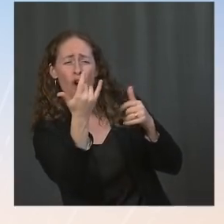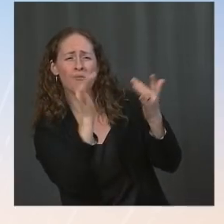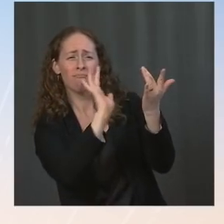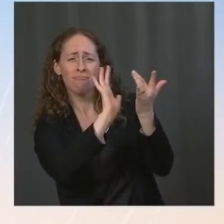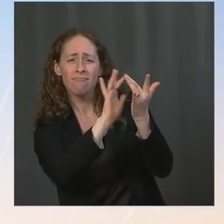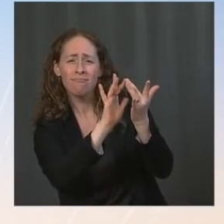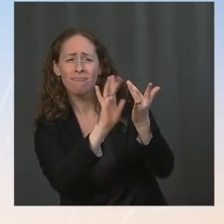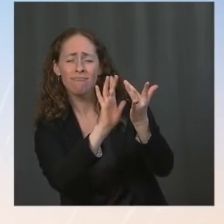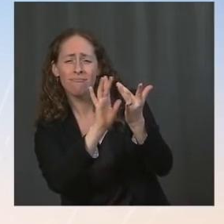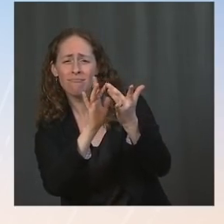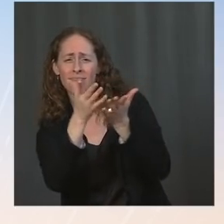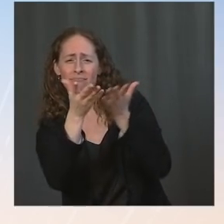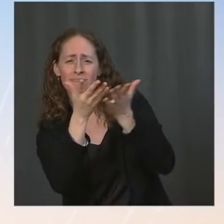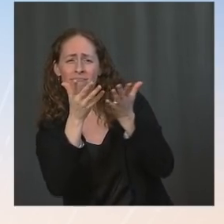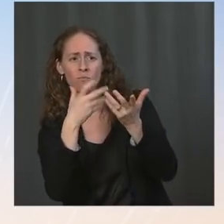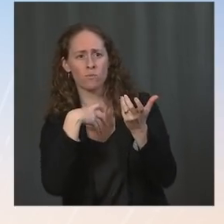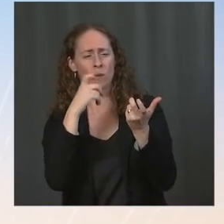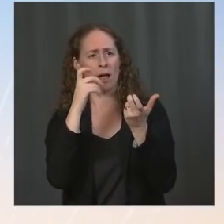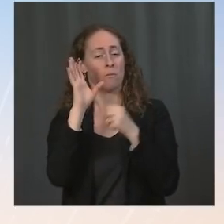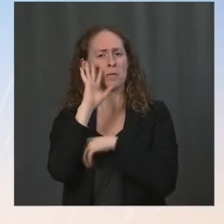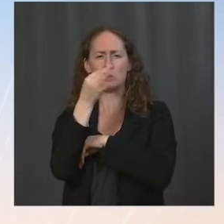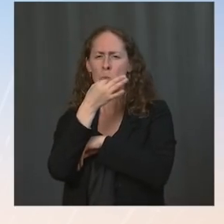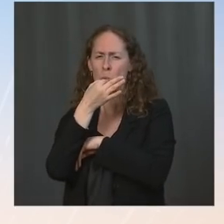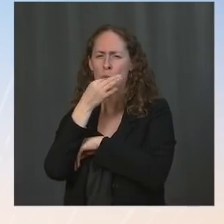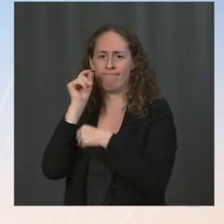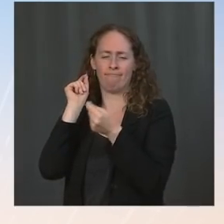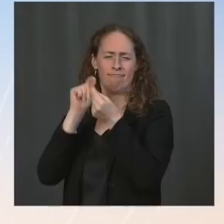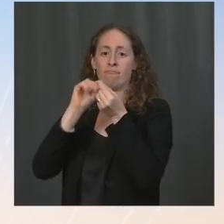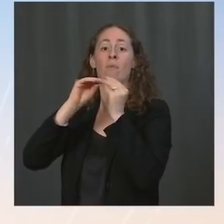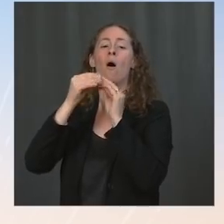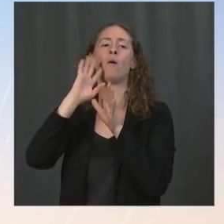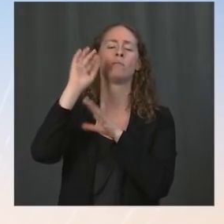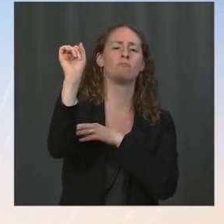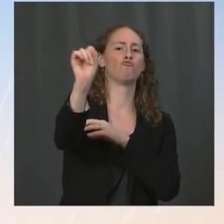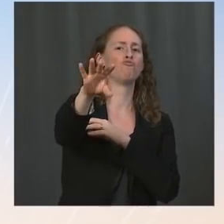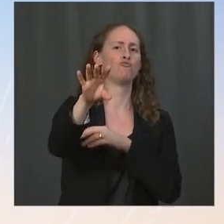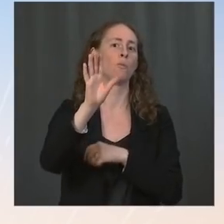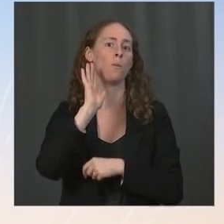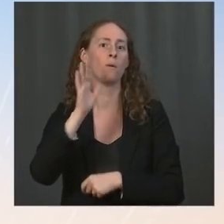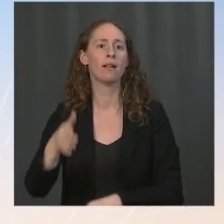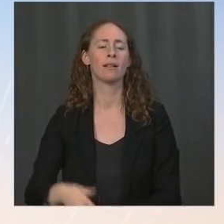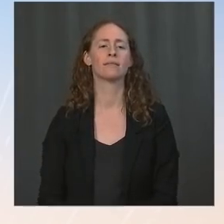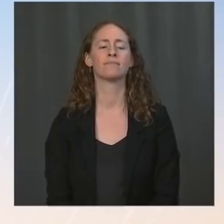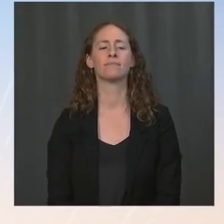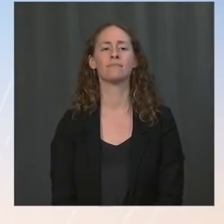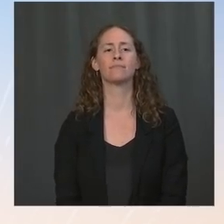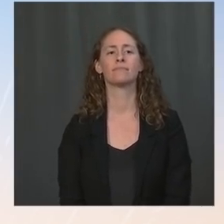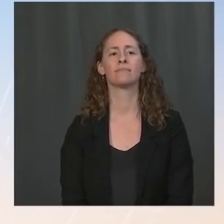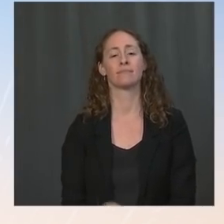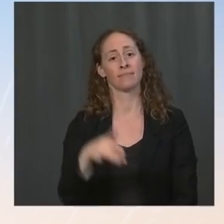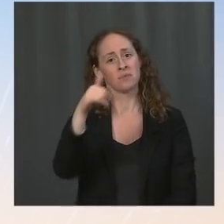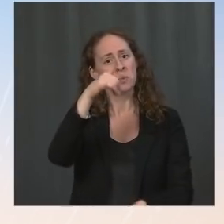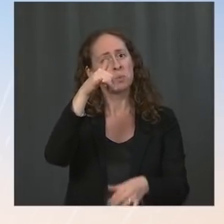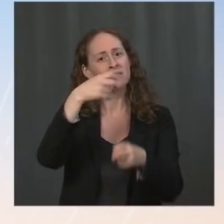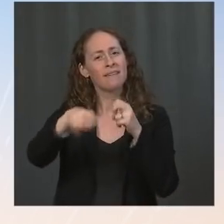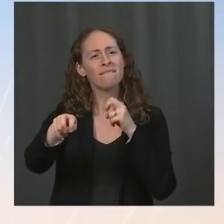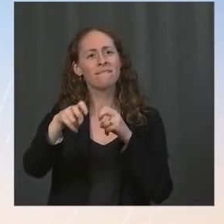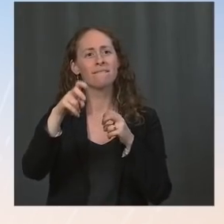as soon as possible. Part of the challenge with fixing a precise number is that there are longtime residents of Afghanistan, as we've talked about in here,